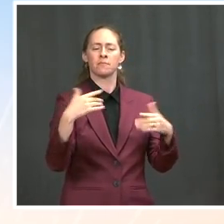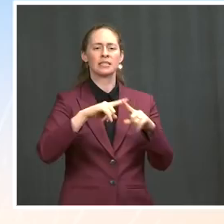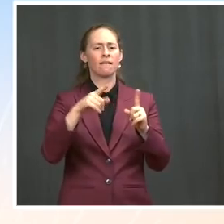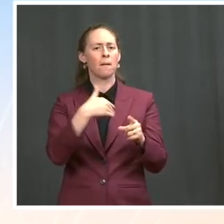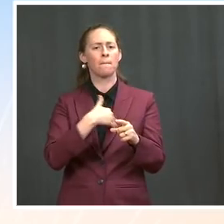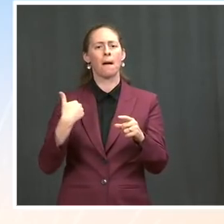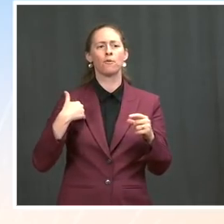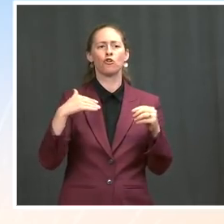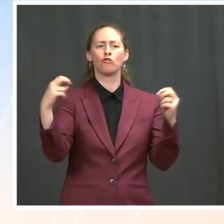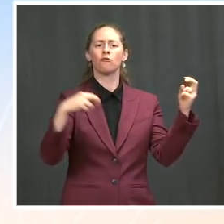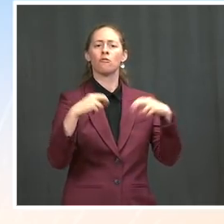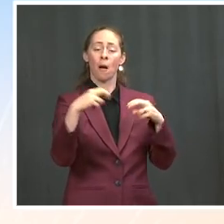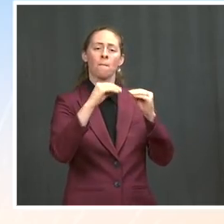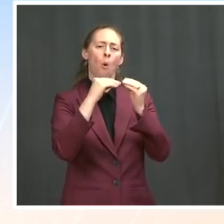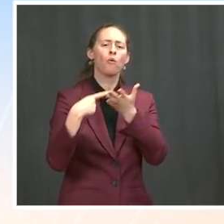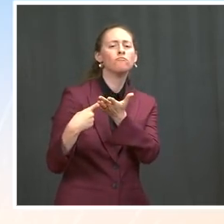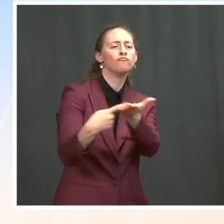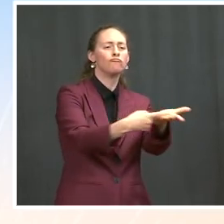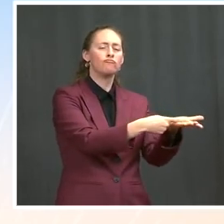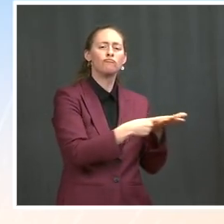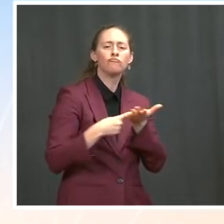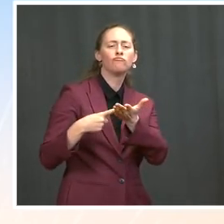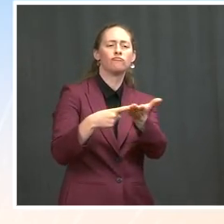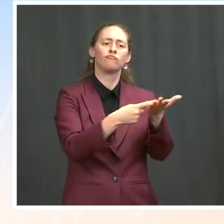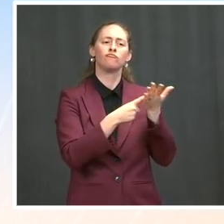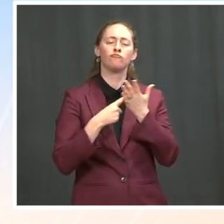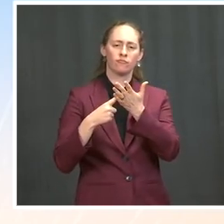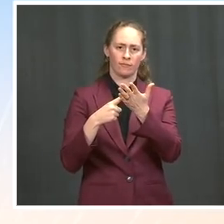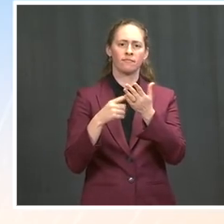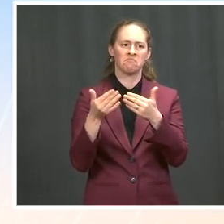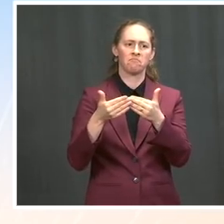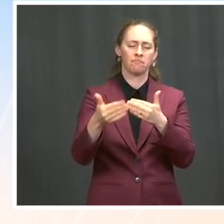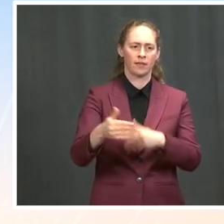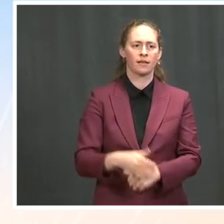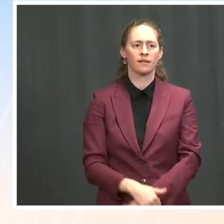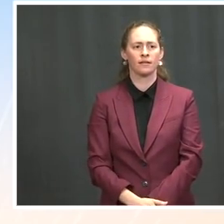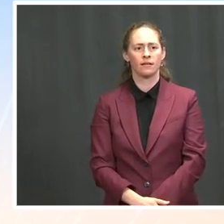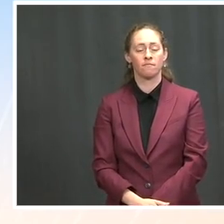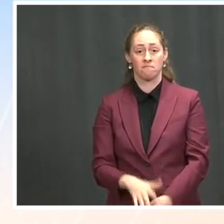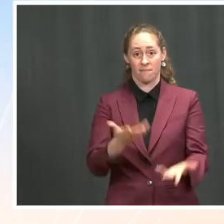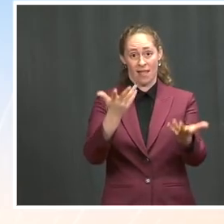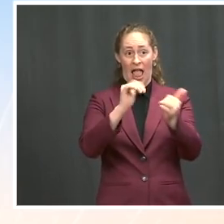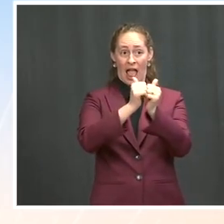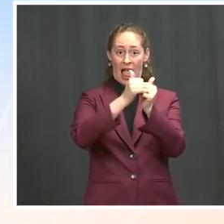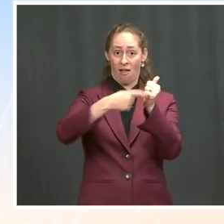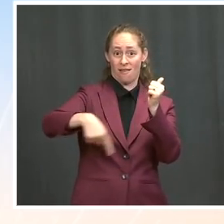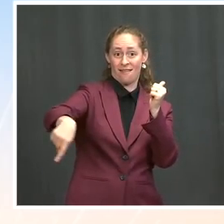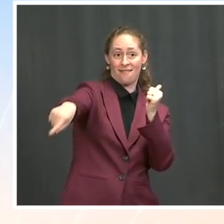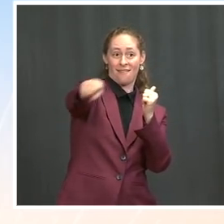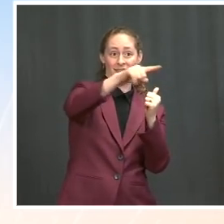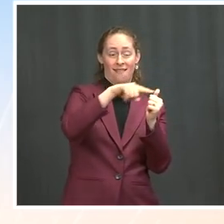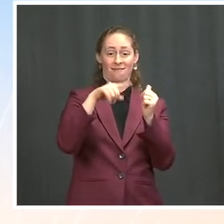So I don't know how you -- I will leave it to all of you to -- to characterize or give a label for that.